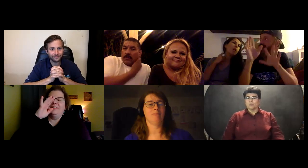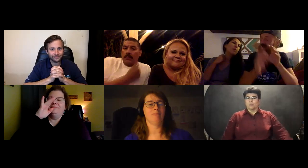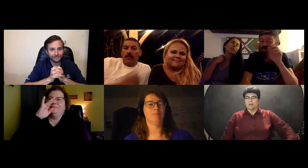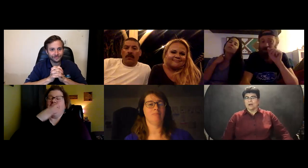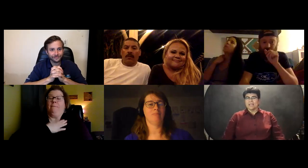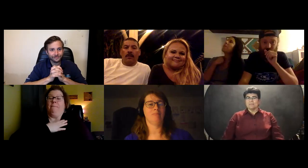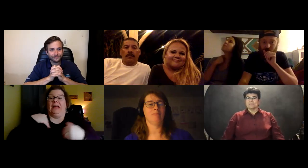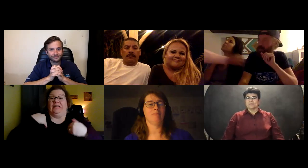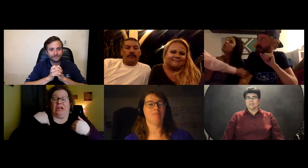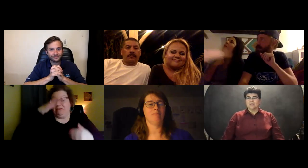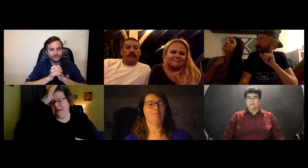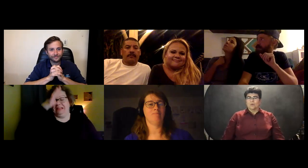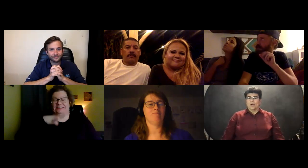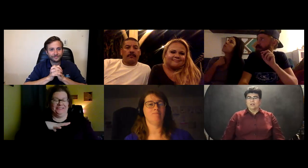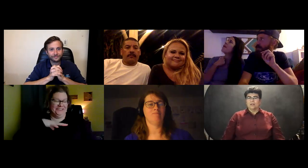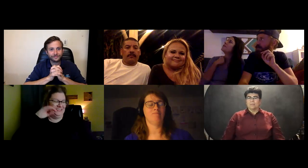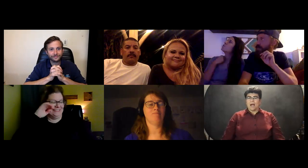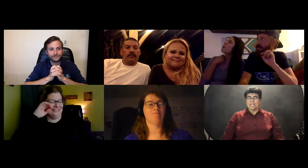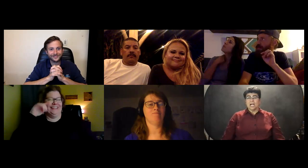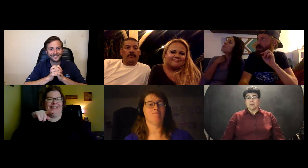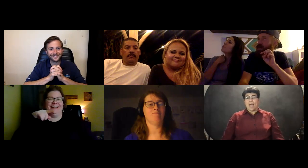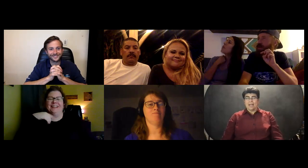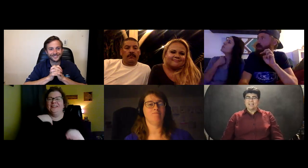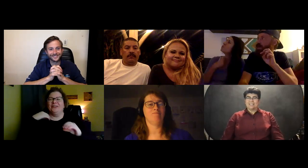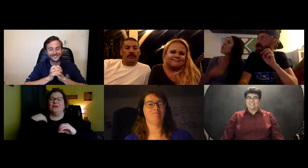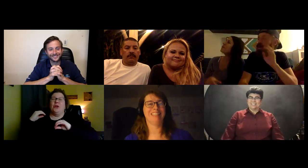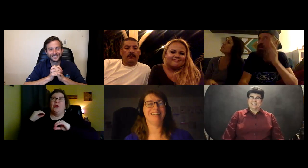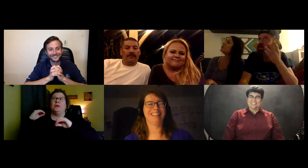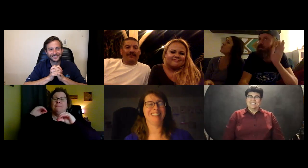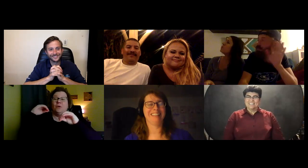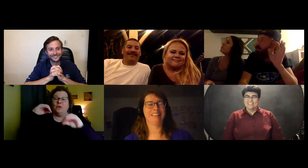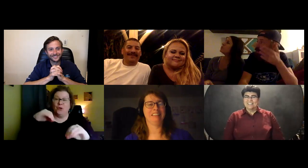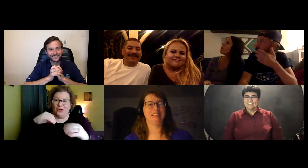what about him